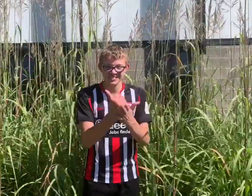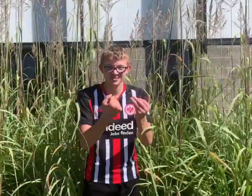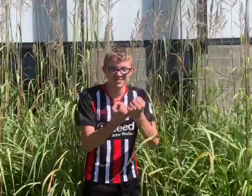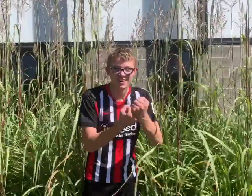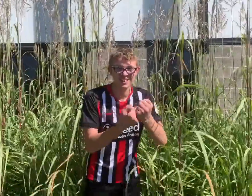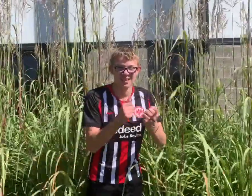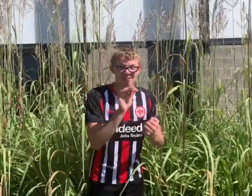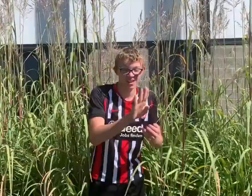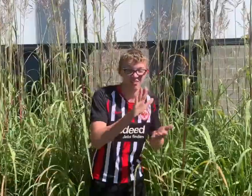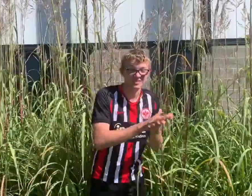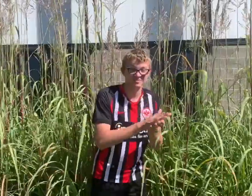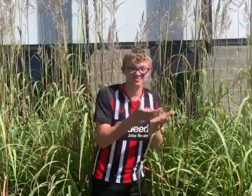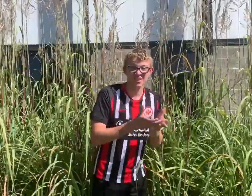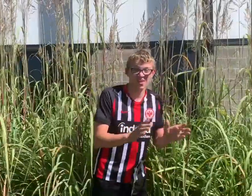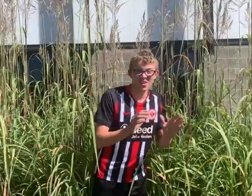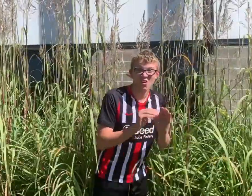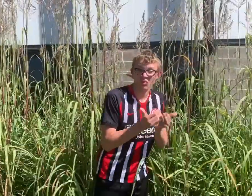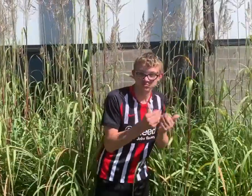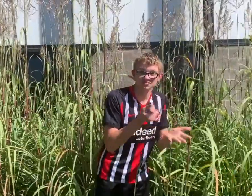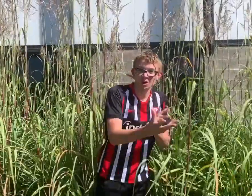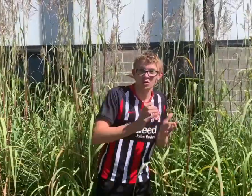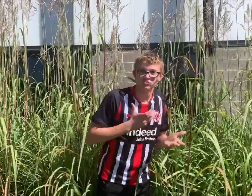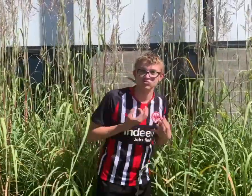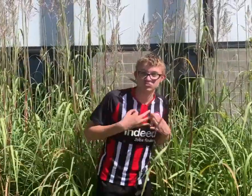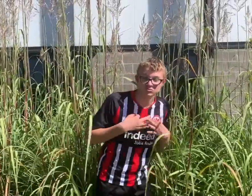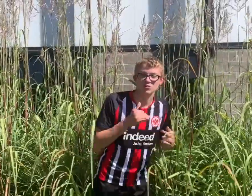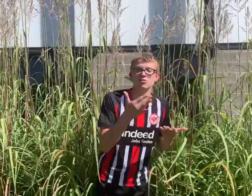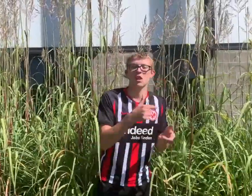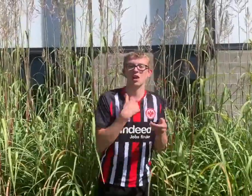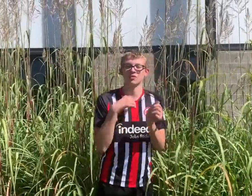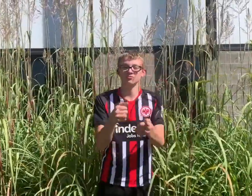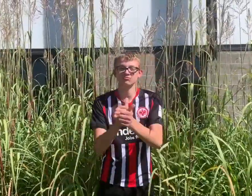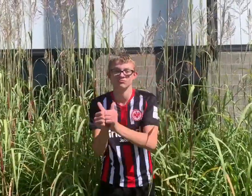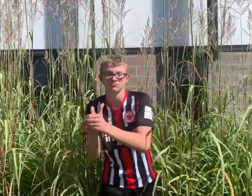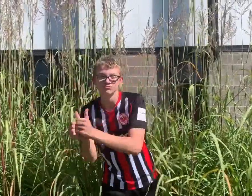To support our Academic Bowl team by buying our t-shirts so that way we can fund our competition fees